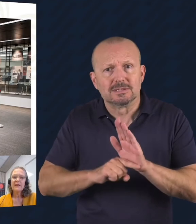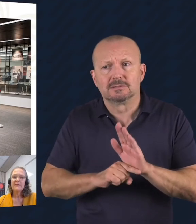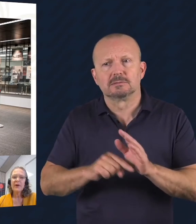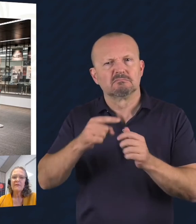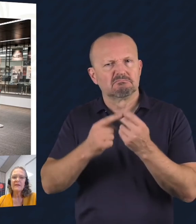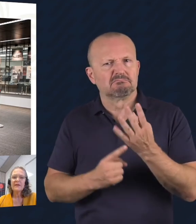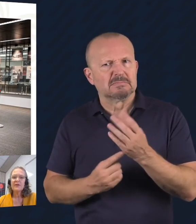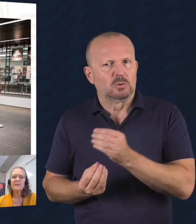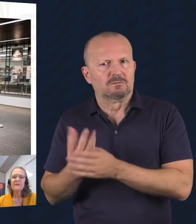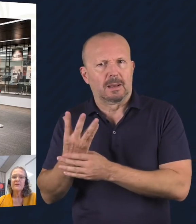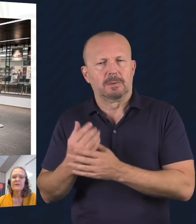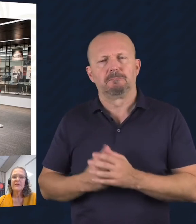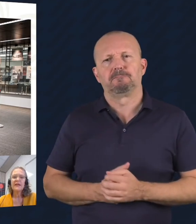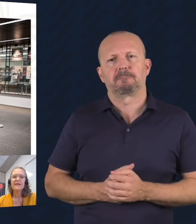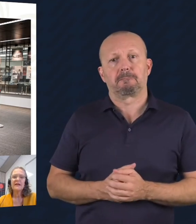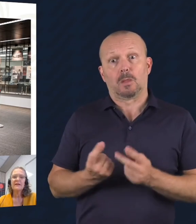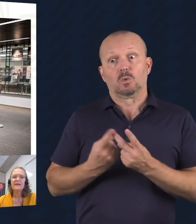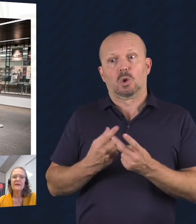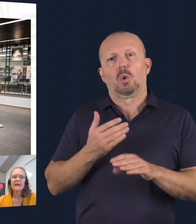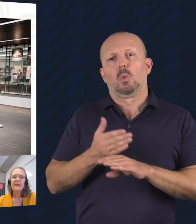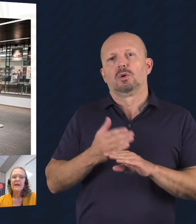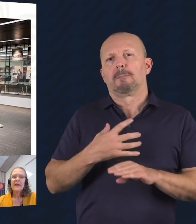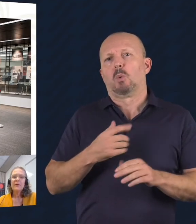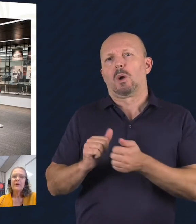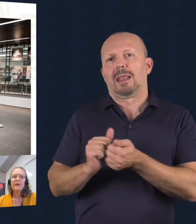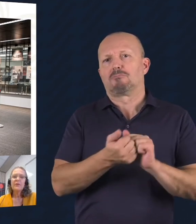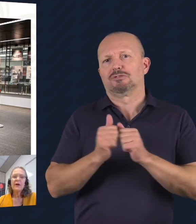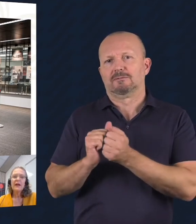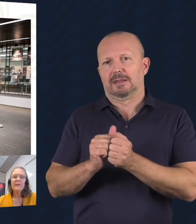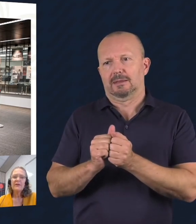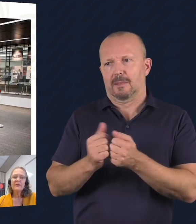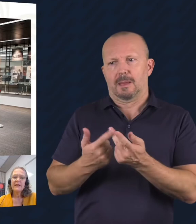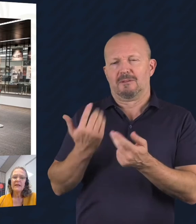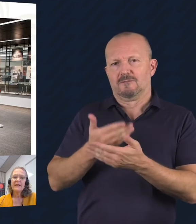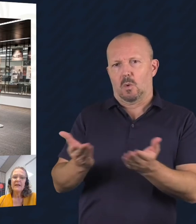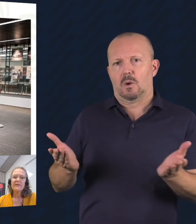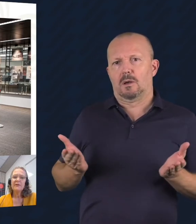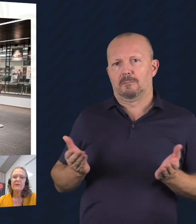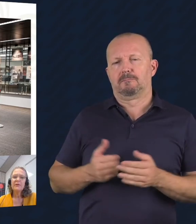Privacy Terms of Use, takedown, and we're working more collaboratively than ever before.